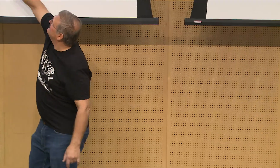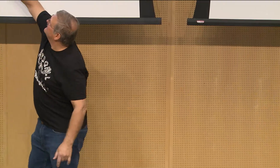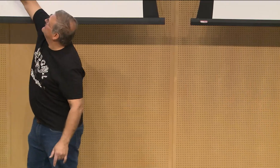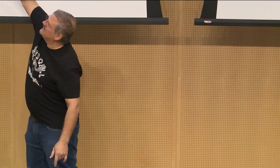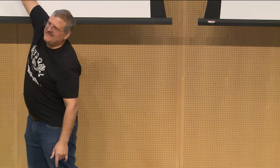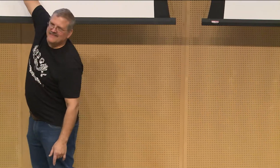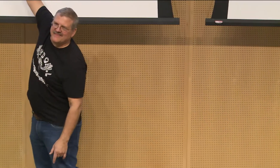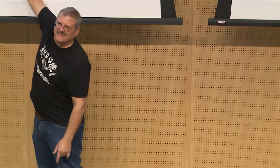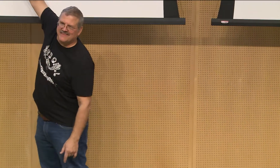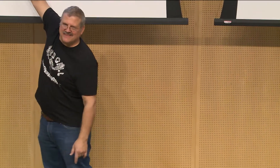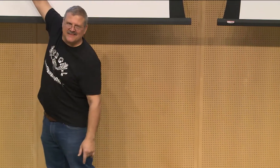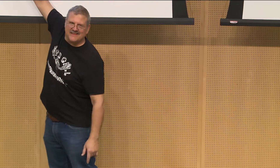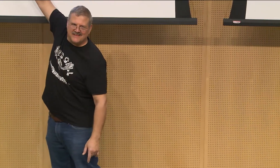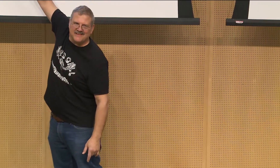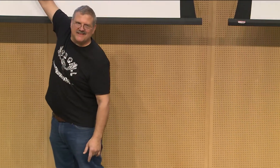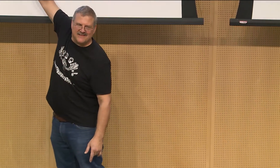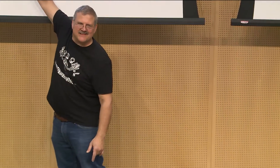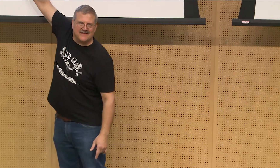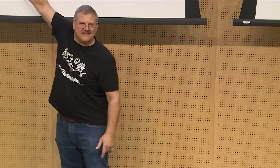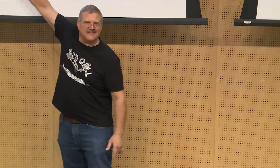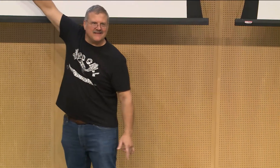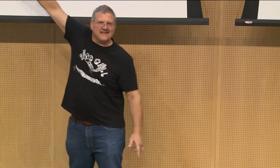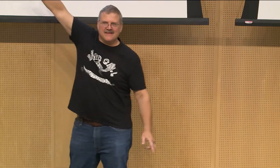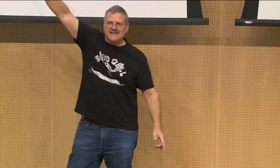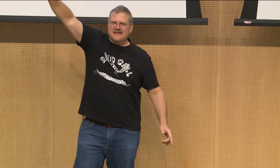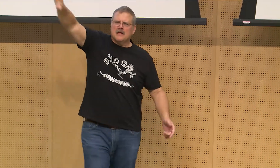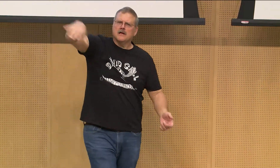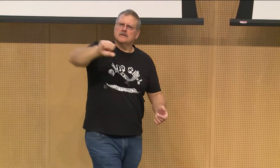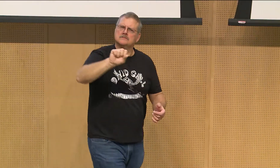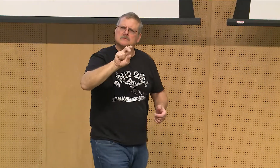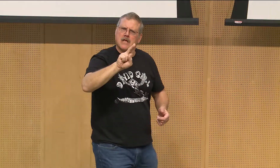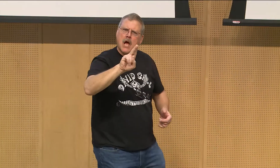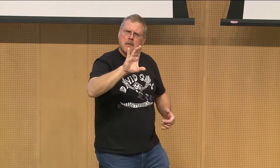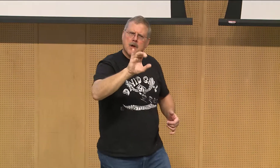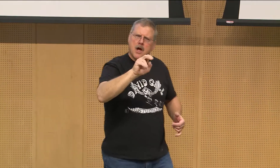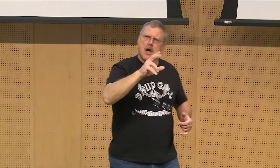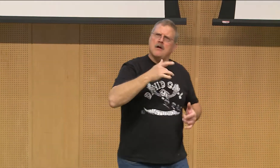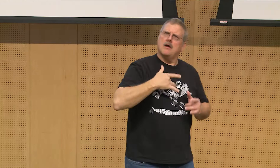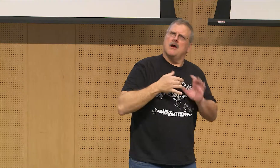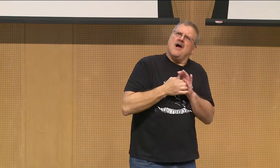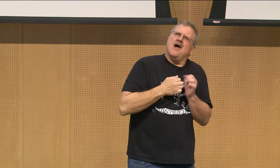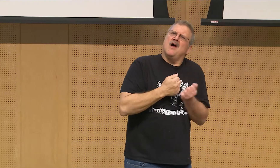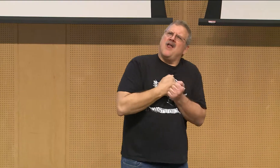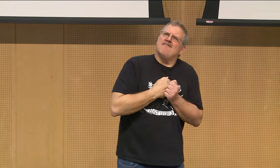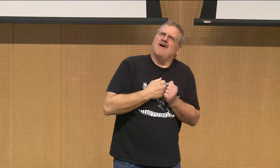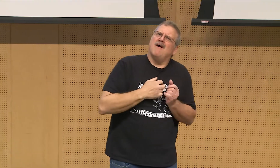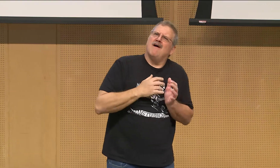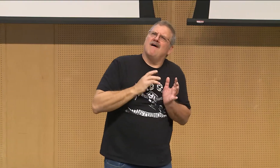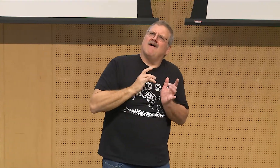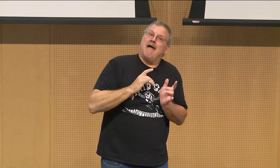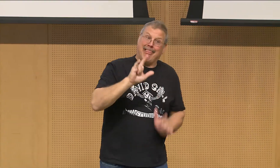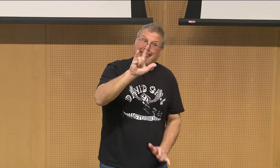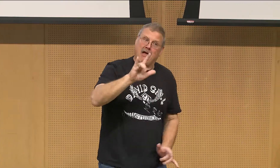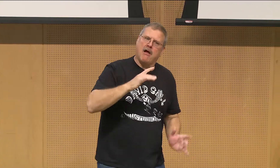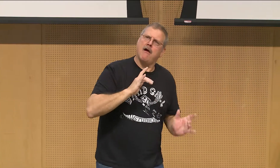and then the baby's hand? So, they're communicating love to one another. It's a subconcept.